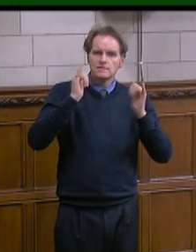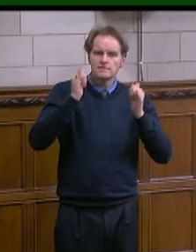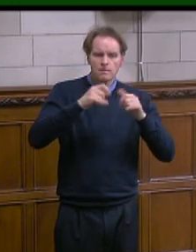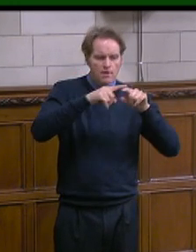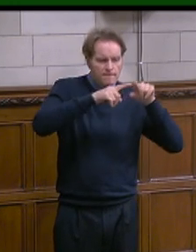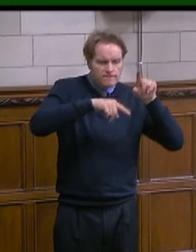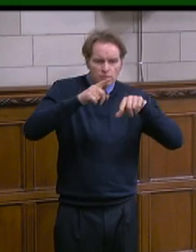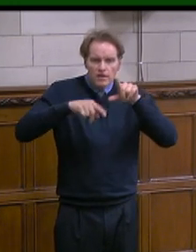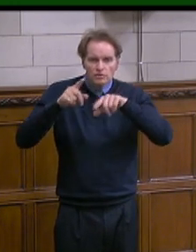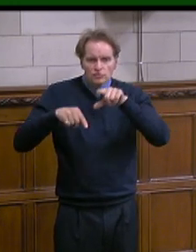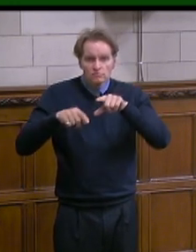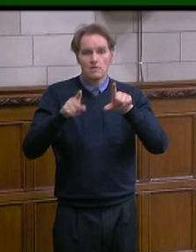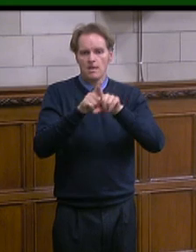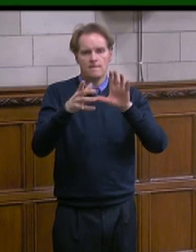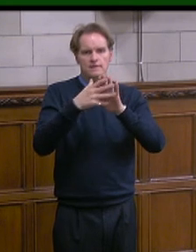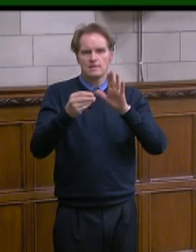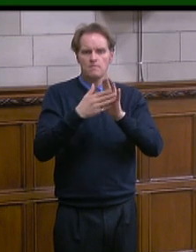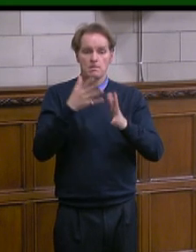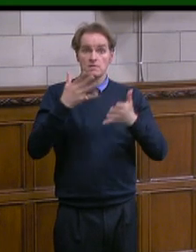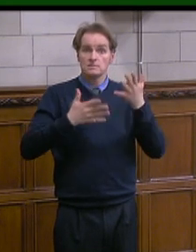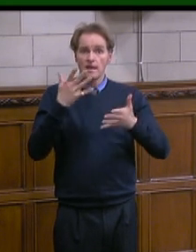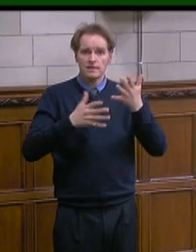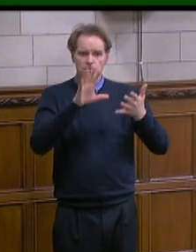Scottish signs. We want that variation to flourish.